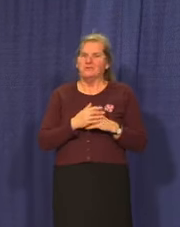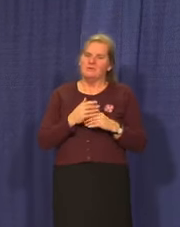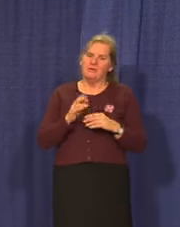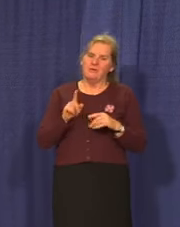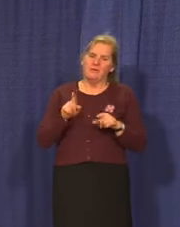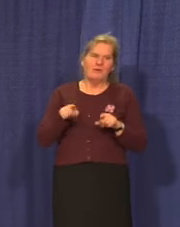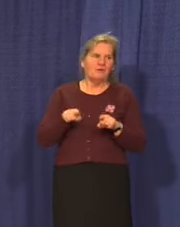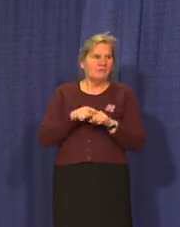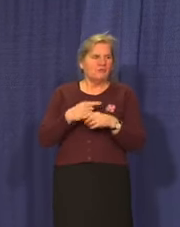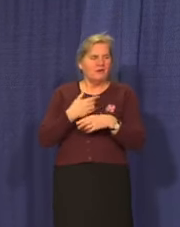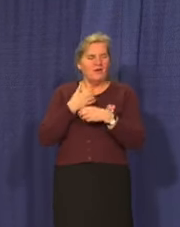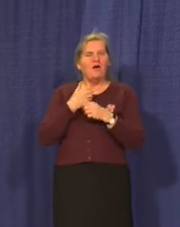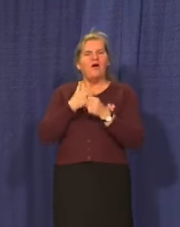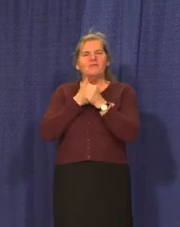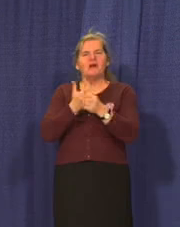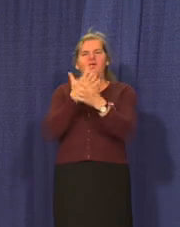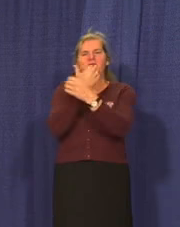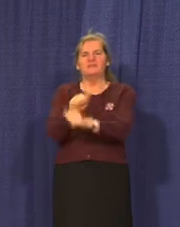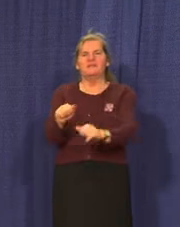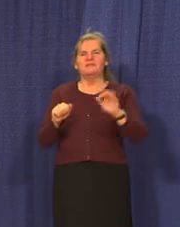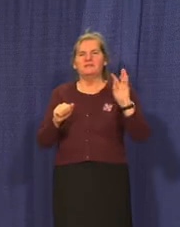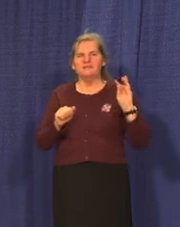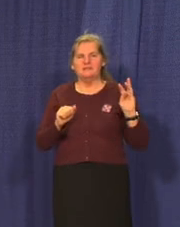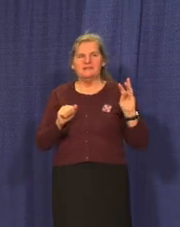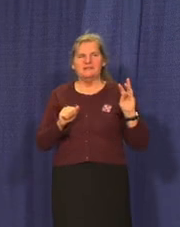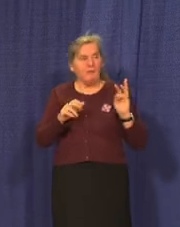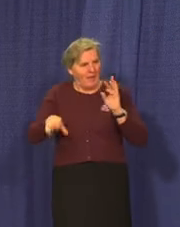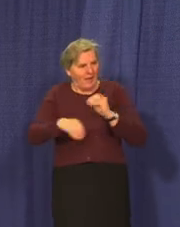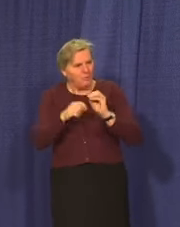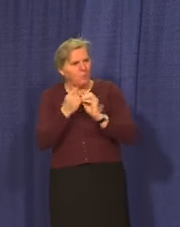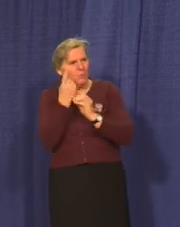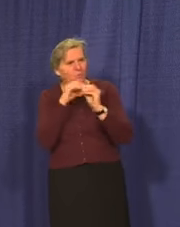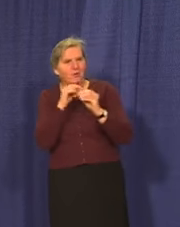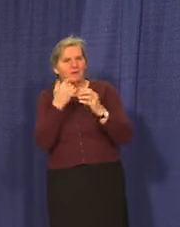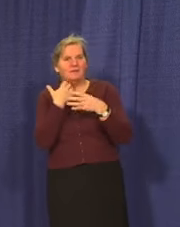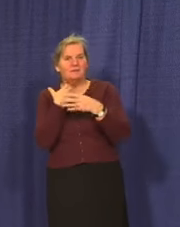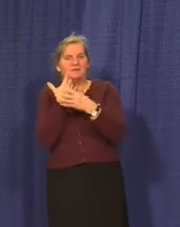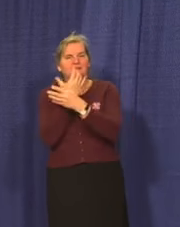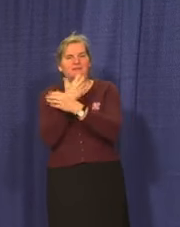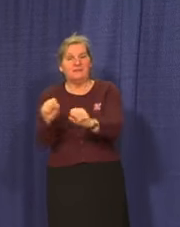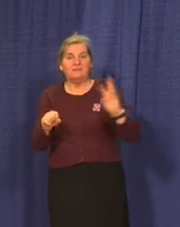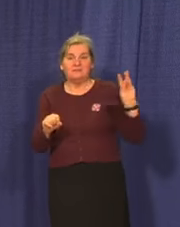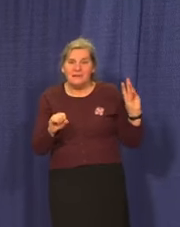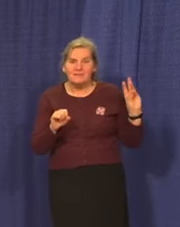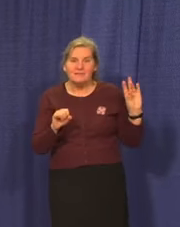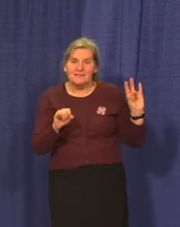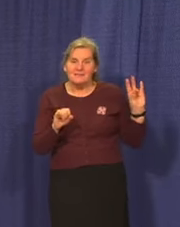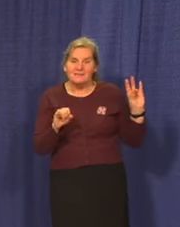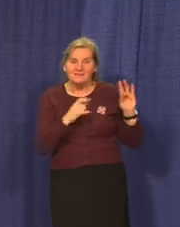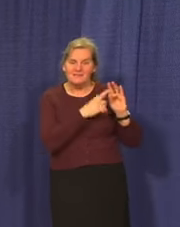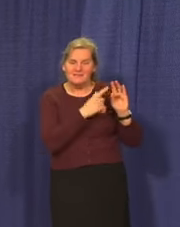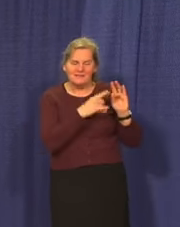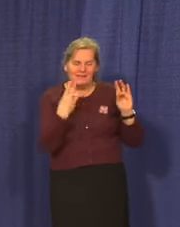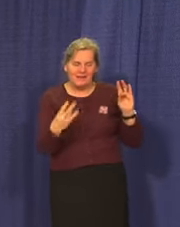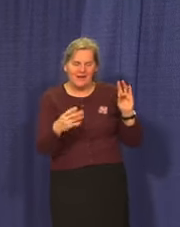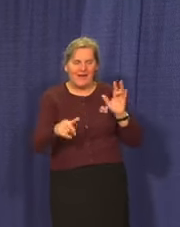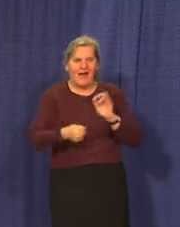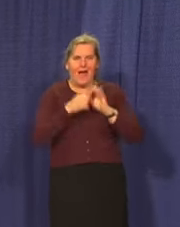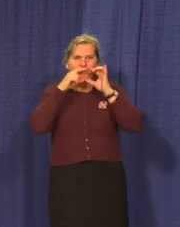NOW THE EXTRA SEVEN ADDED ON. AND I KNOW THAT YUKONERS FOR THE MOST PART ARE GOING TO BE VERY